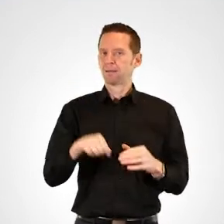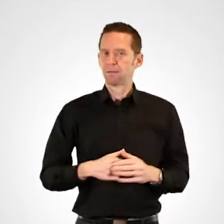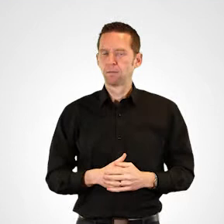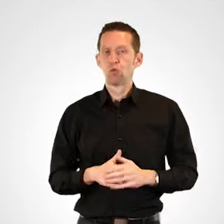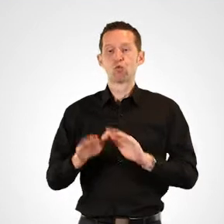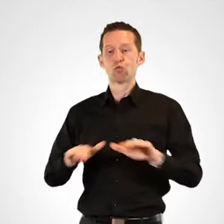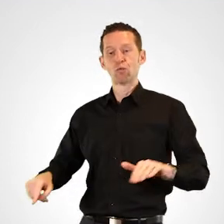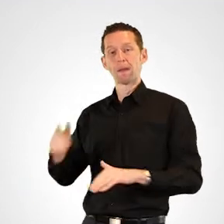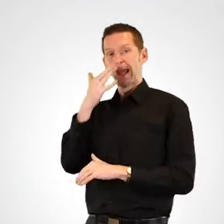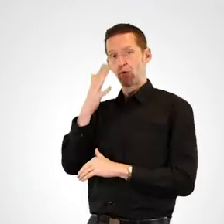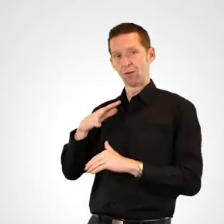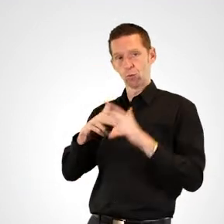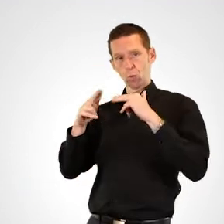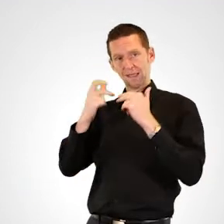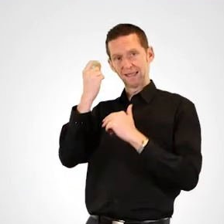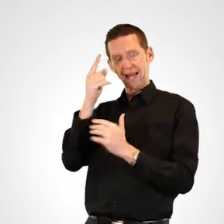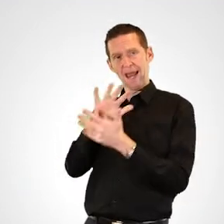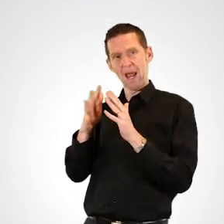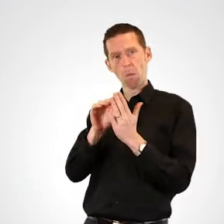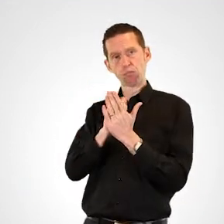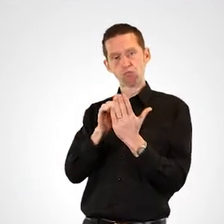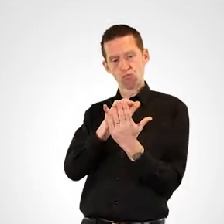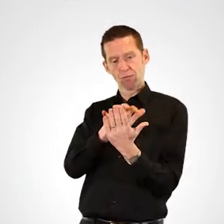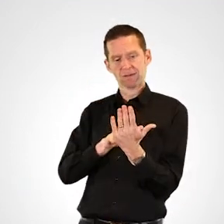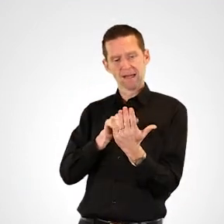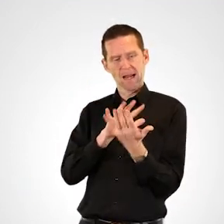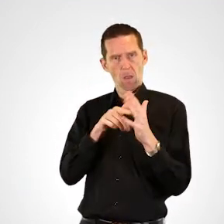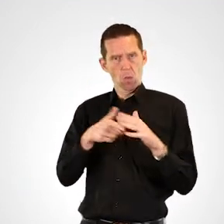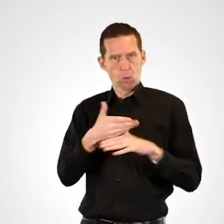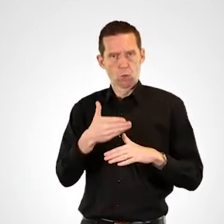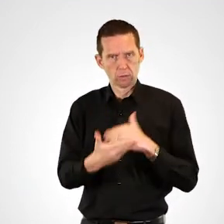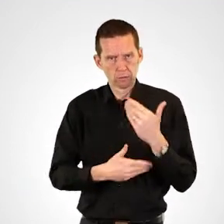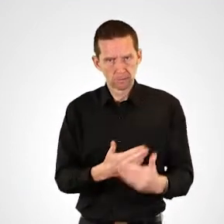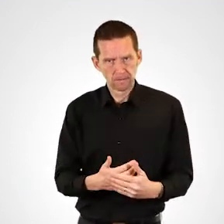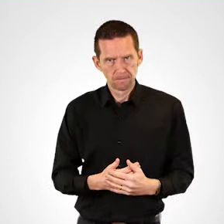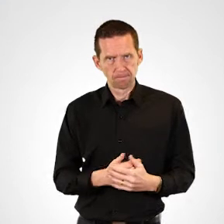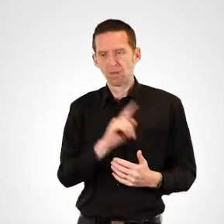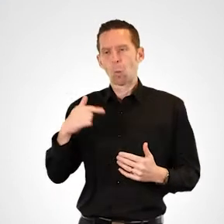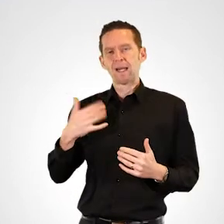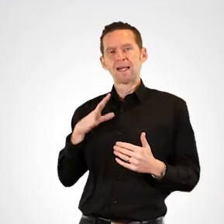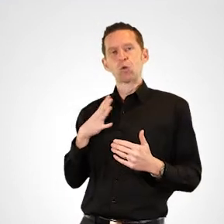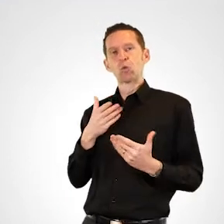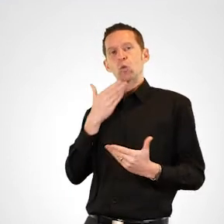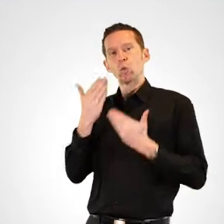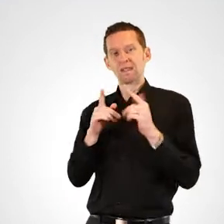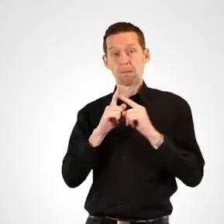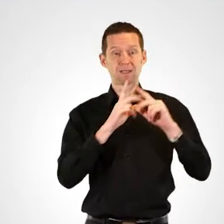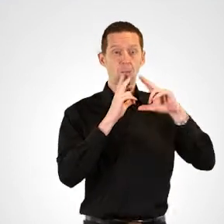Children at this age need to develop an understanding about how print works. And we need to highlight aspects of spoken language